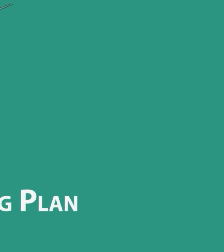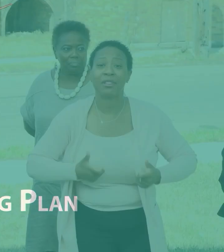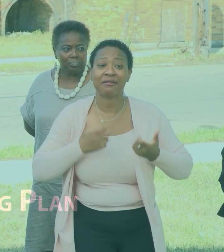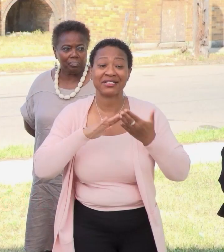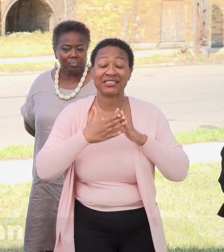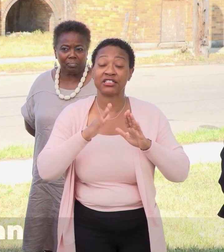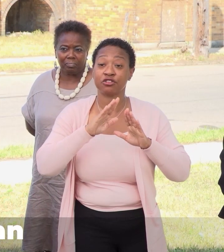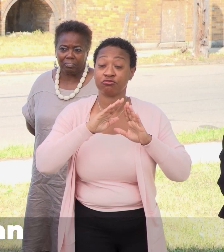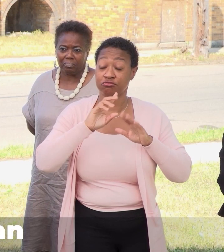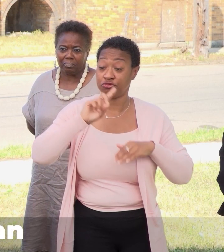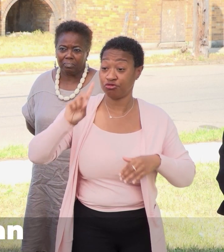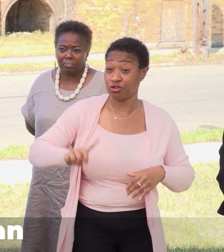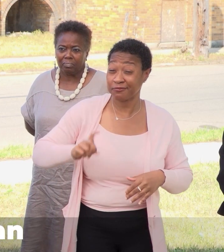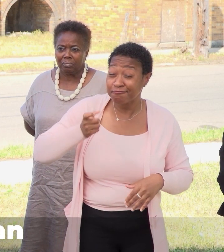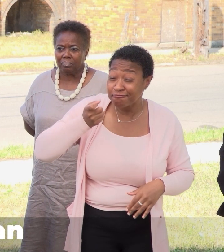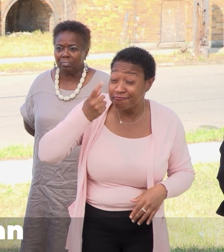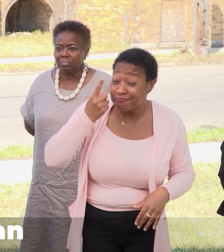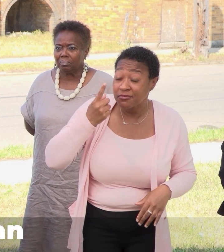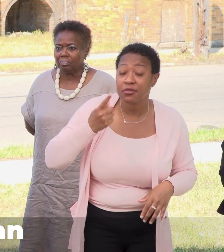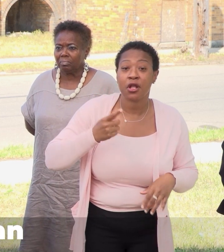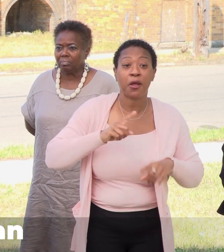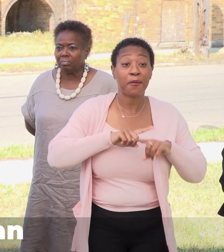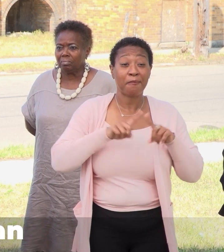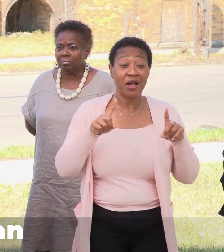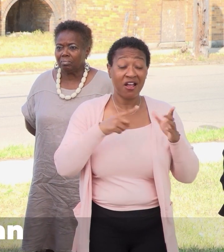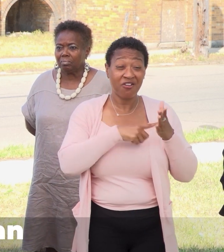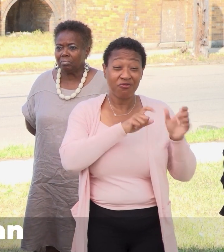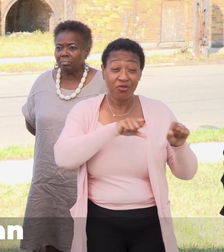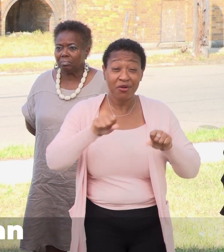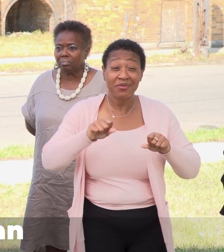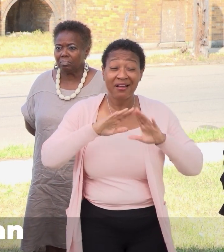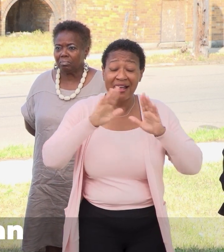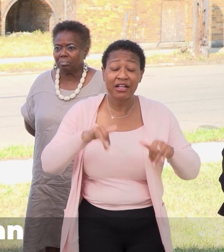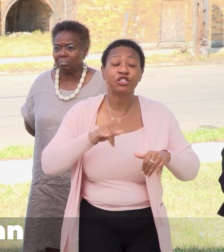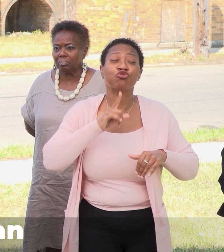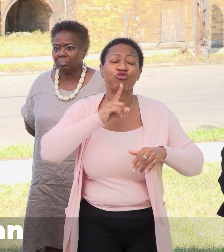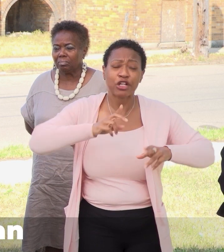THERE >> IS NO QUESTION AFFORDABLE HOUSING IS A MORE URGENT ISSUE THAN IT HAS BEEN